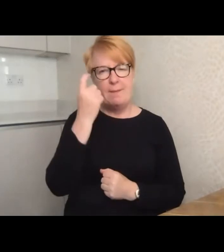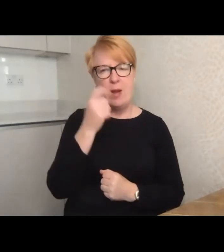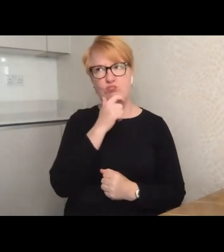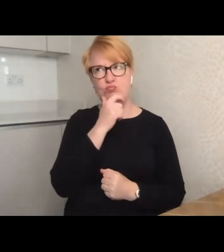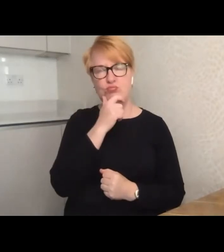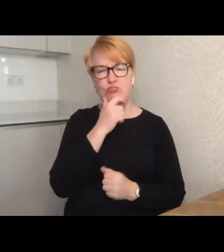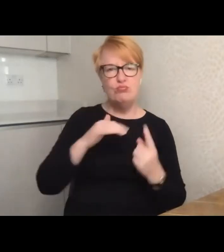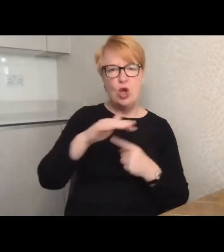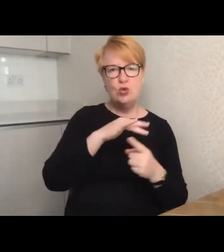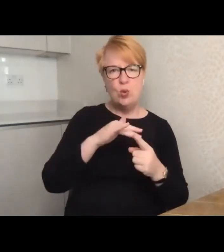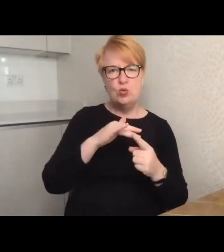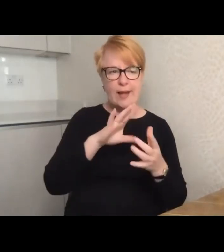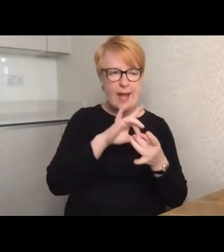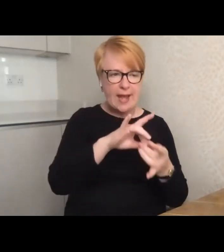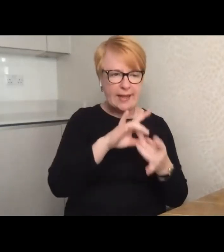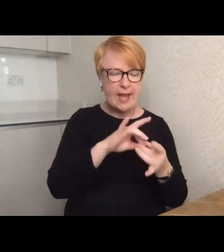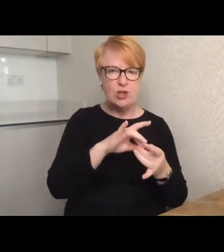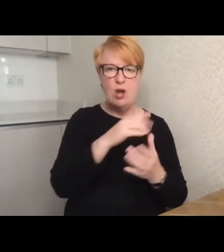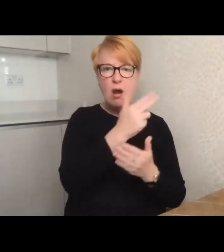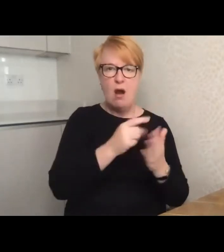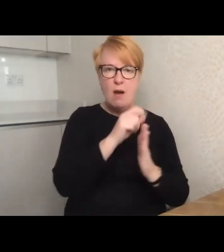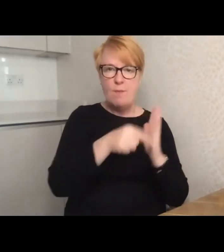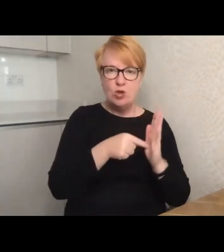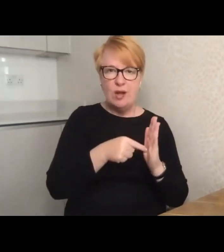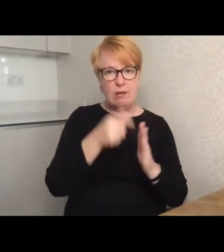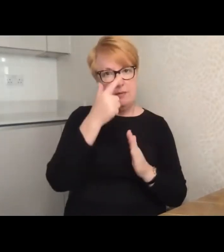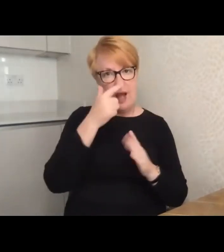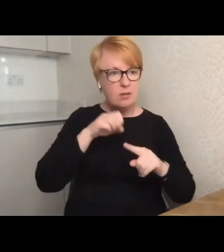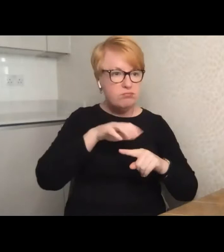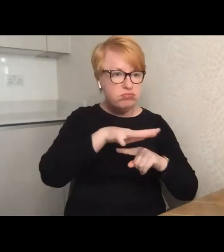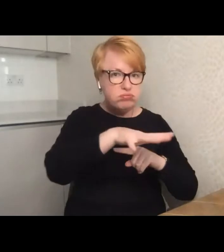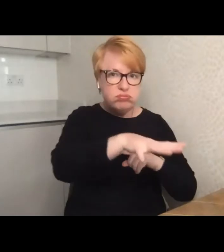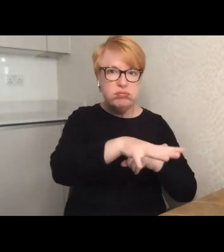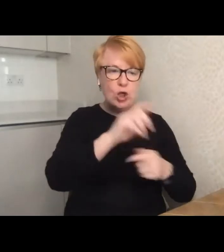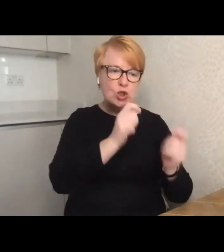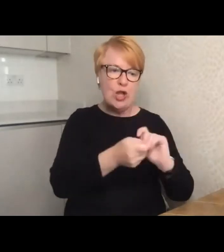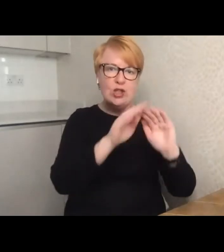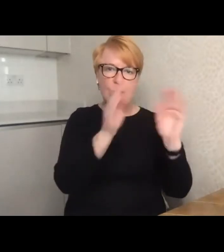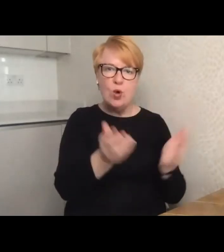art projects can affect change in the world. Or to put it another way, how these projects can